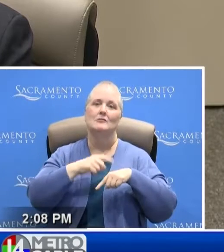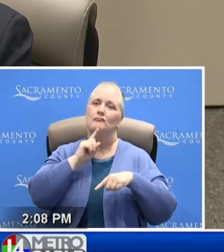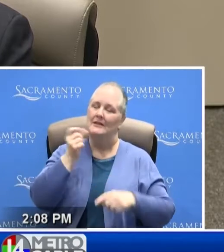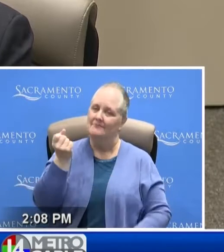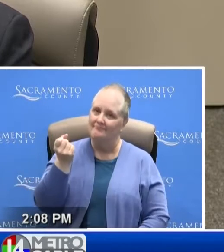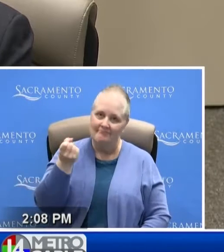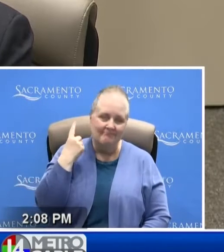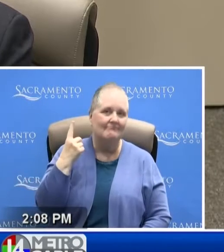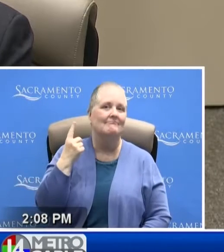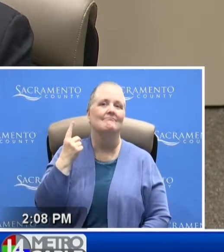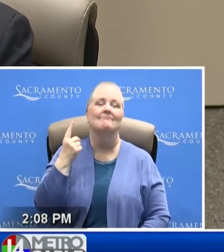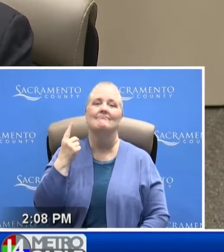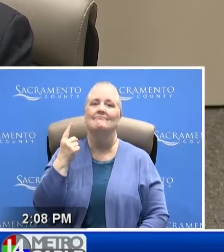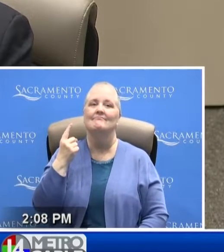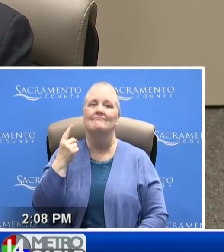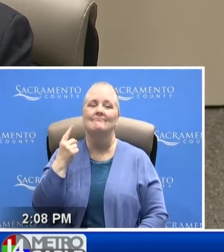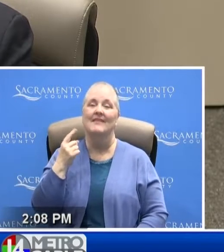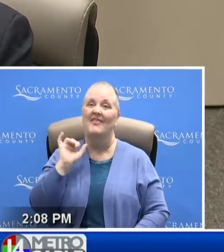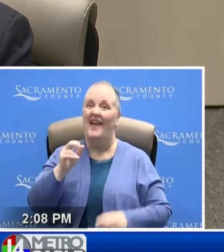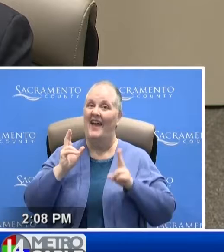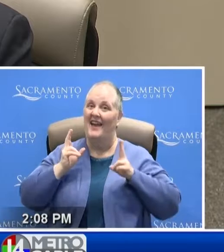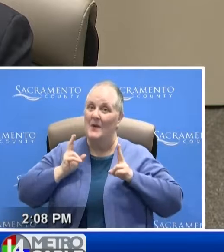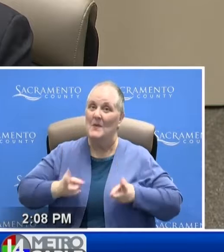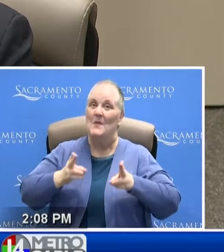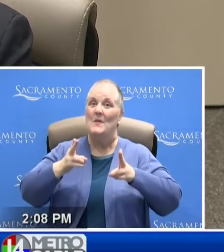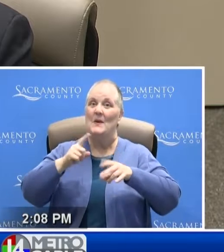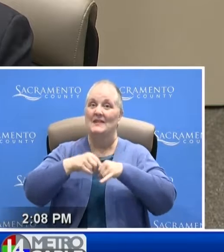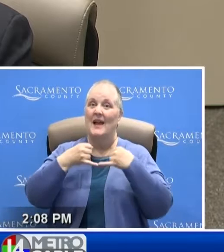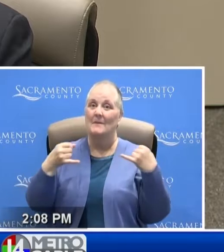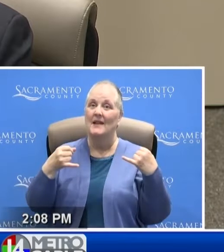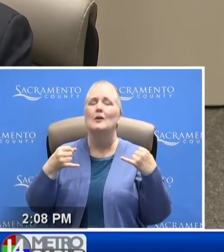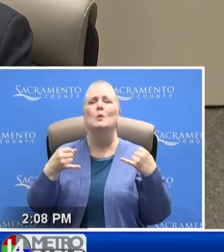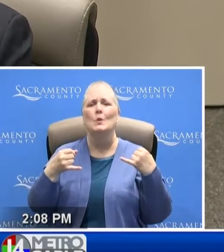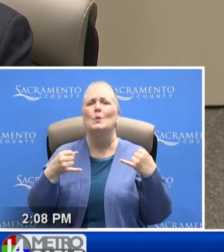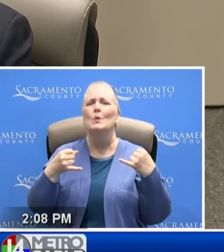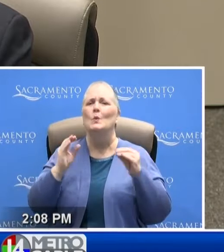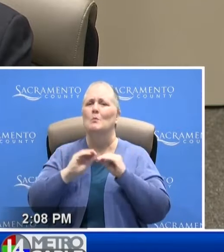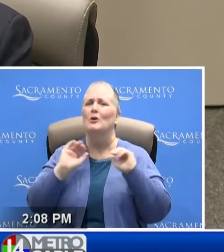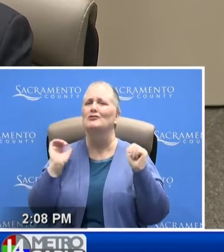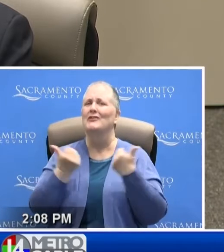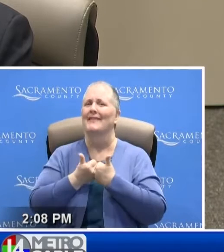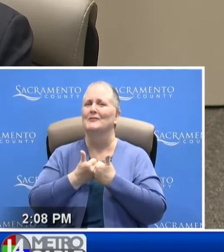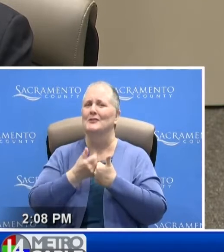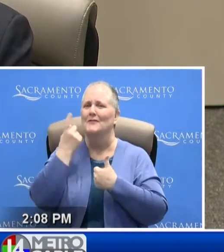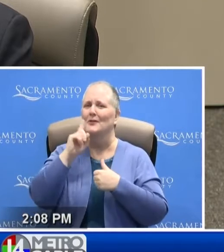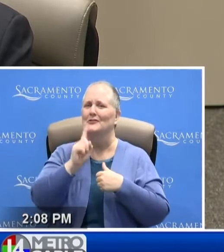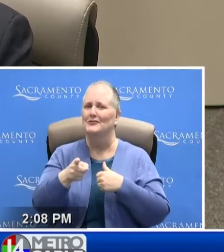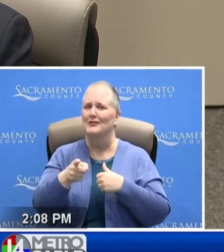that the expedited timeline made it even that much more challenging for all of our staff resources.